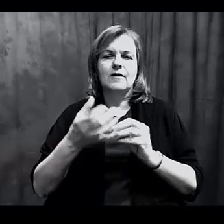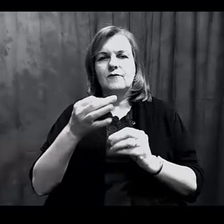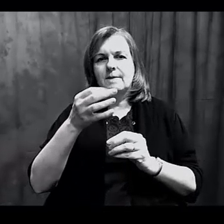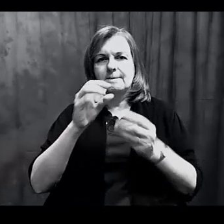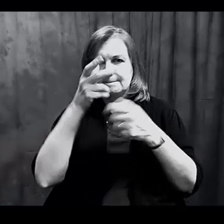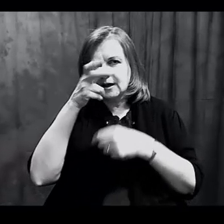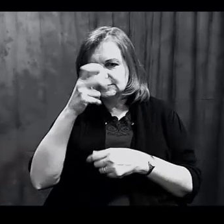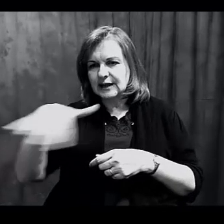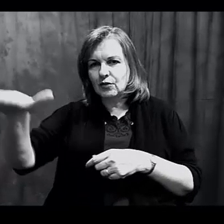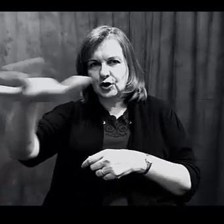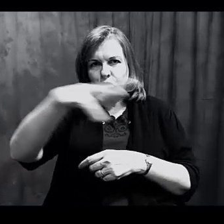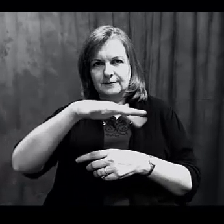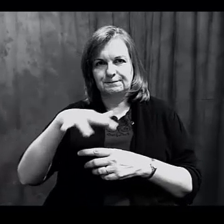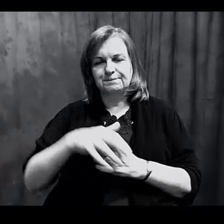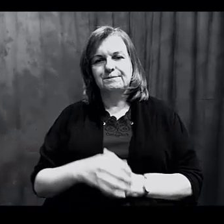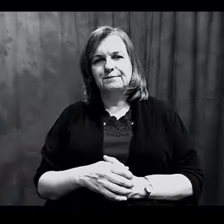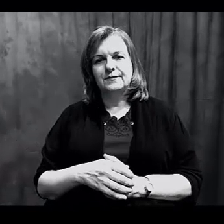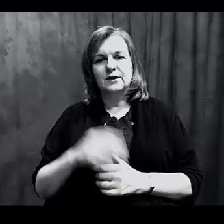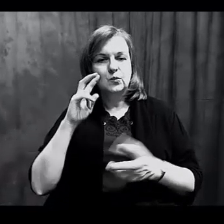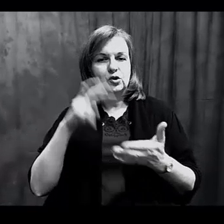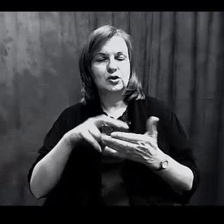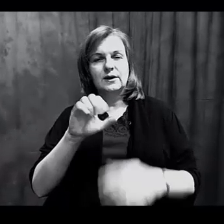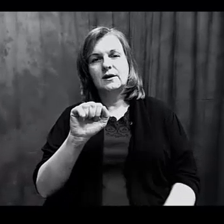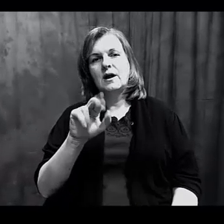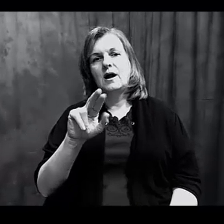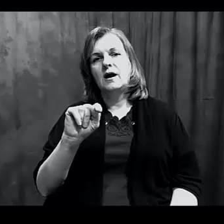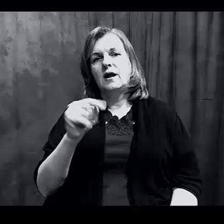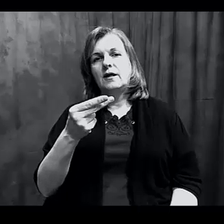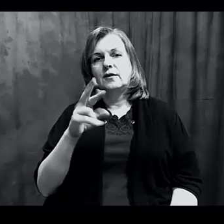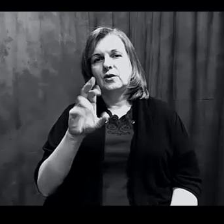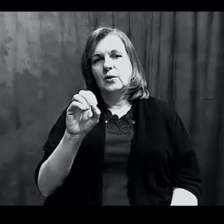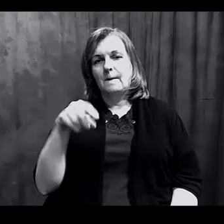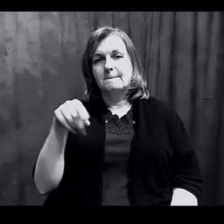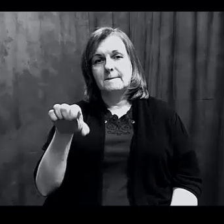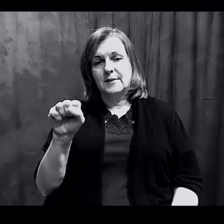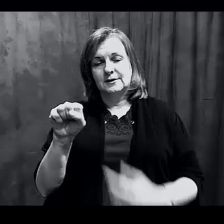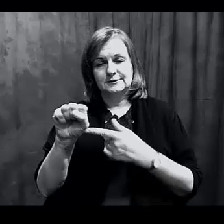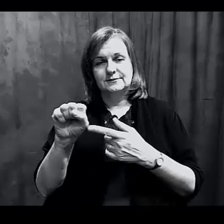and then they actually have many subclasses in arthropods